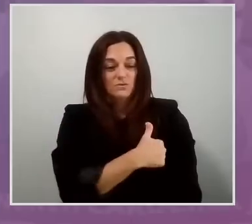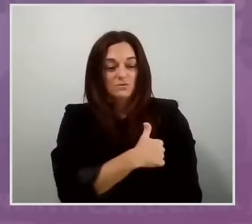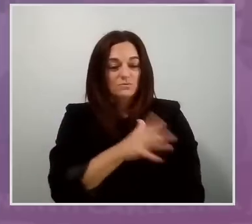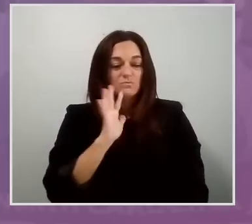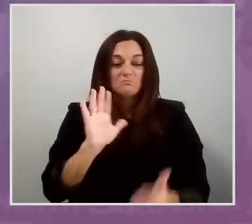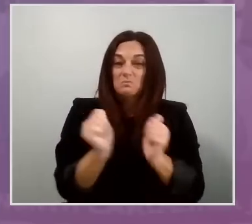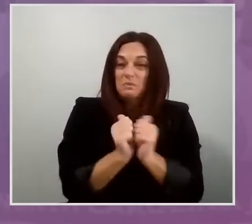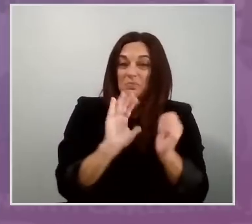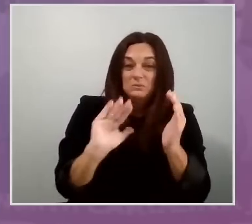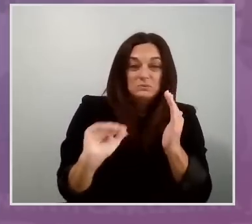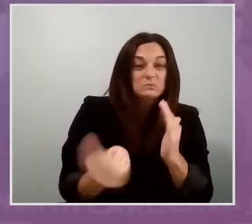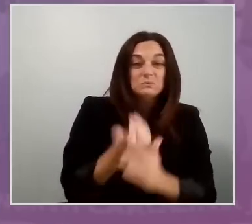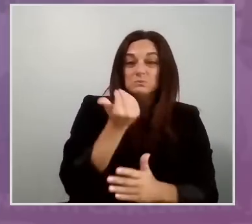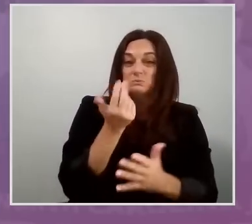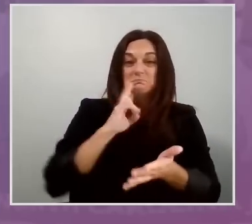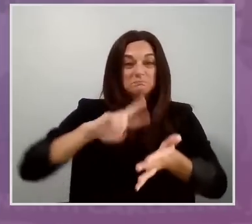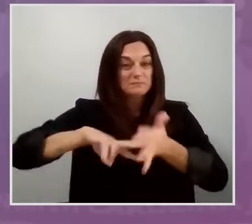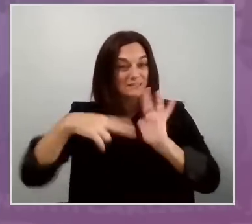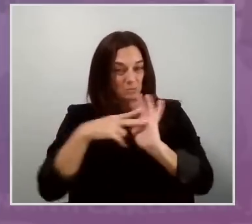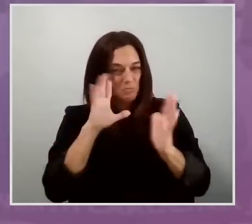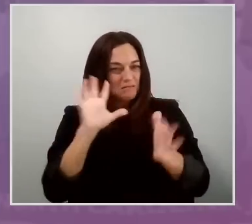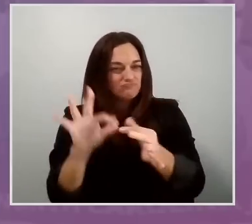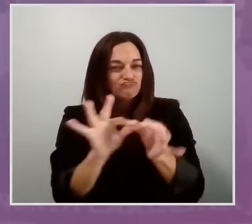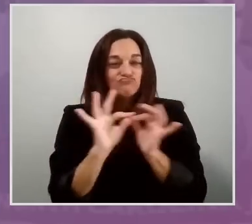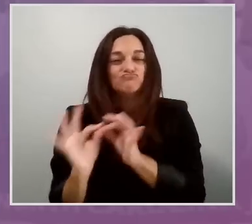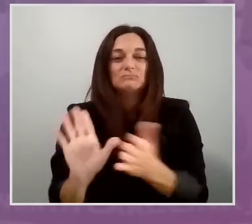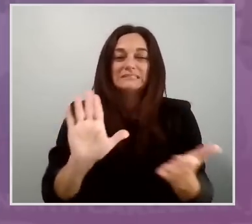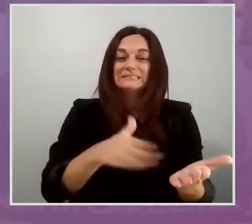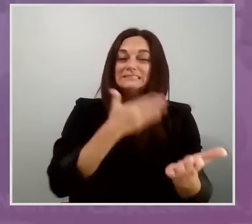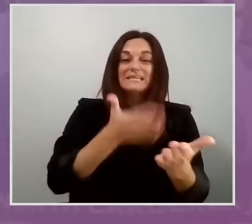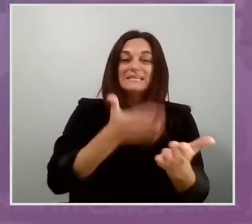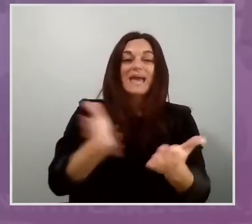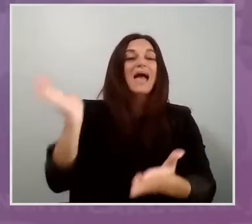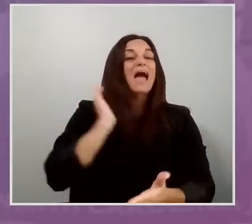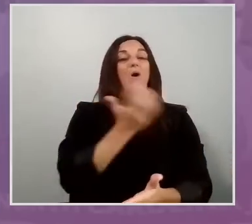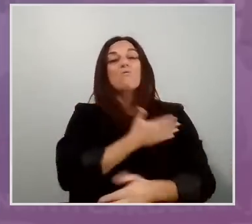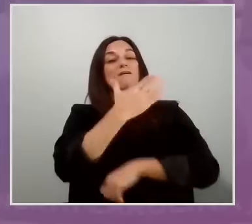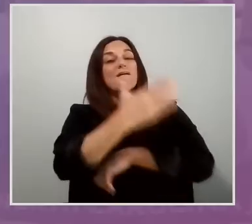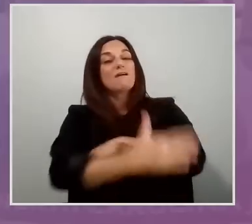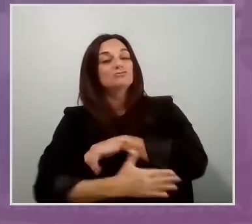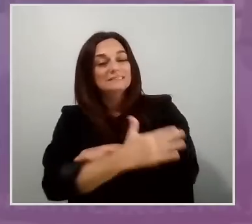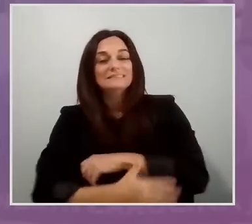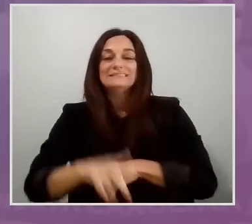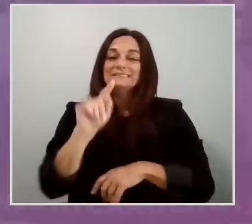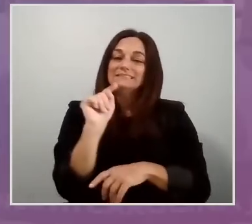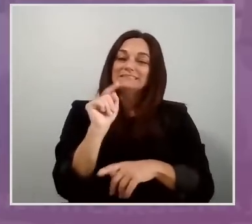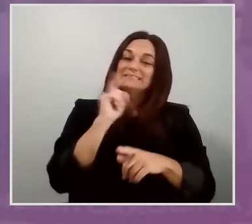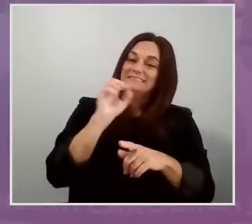I HAVE A DREAM, A DREAM THAT ONE